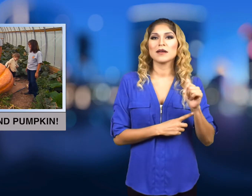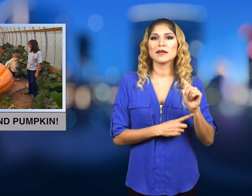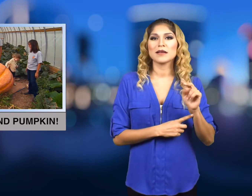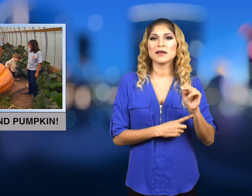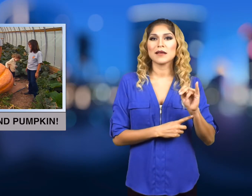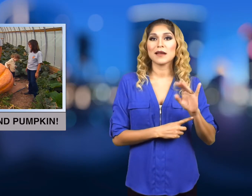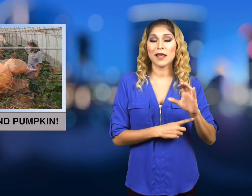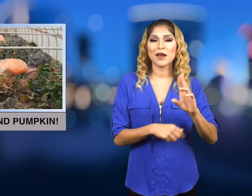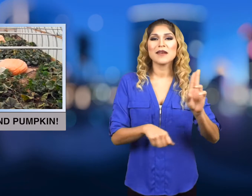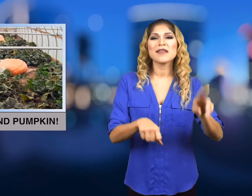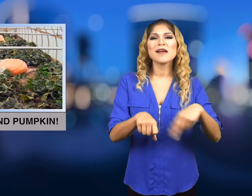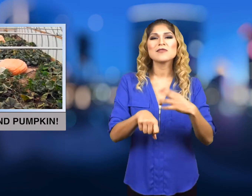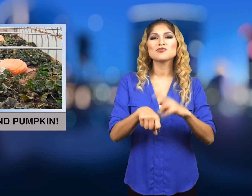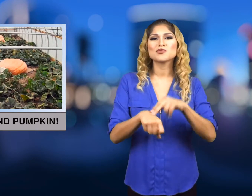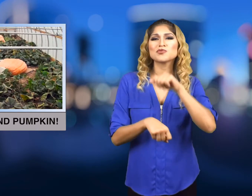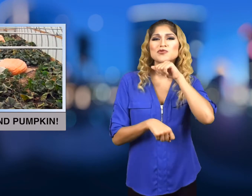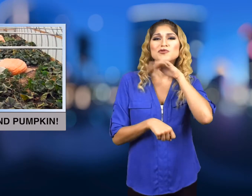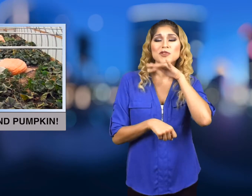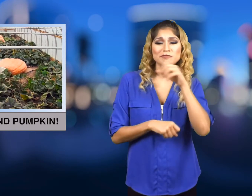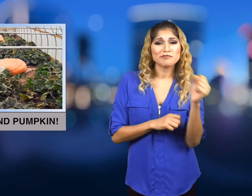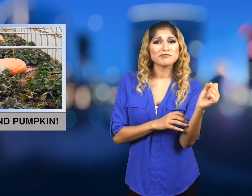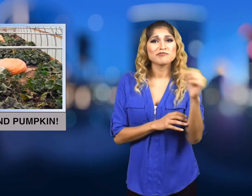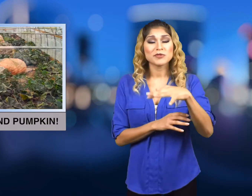The farmer says all he used was organic soil,